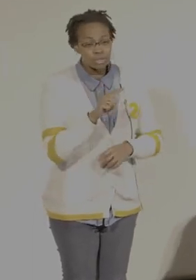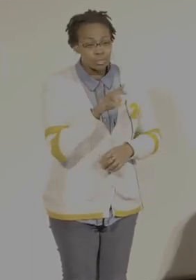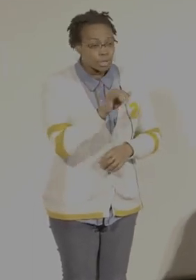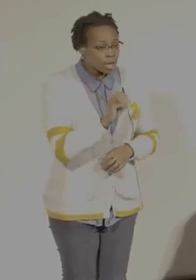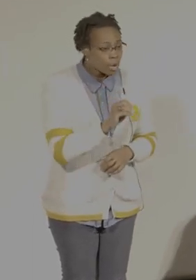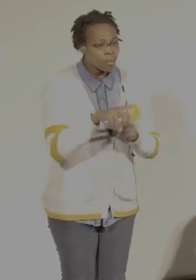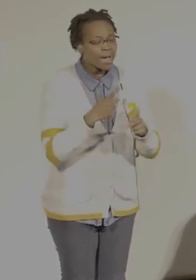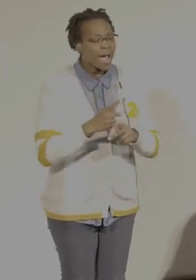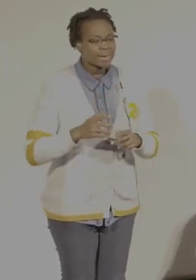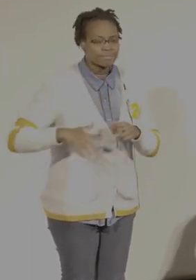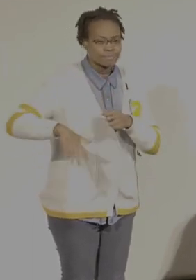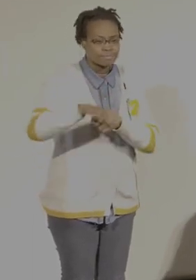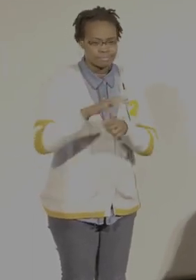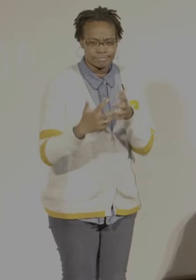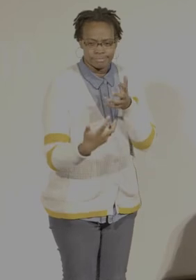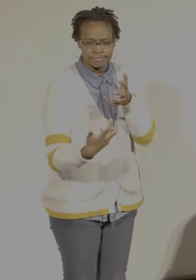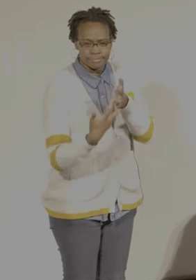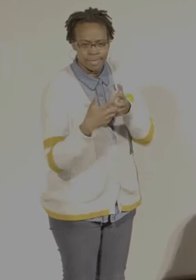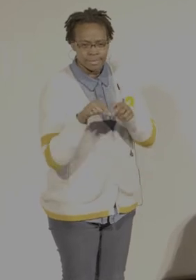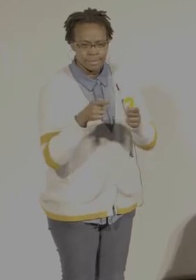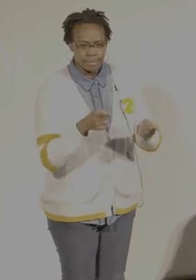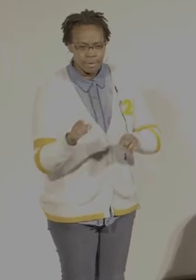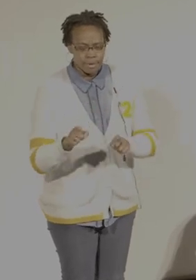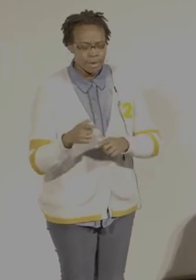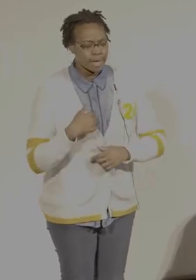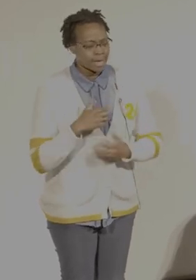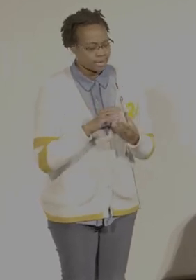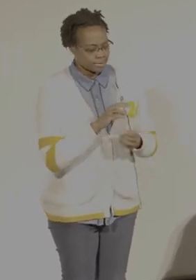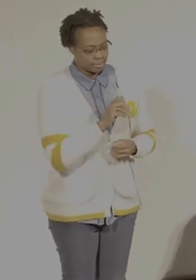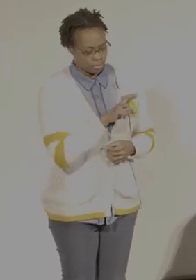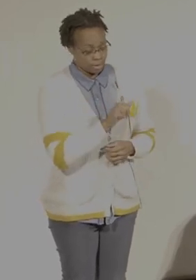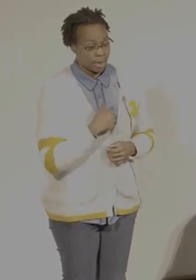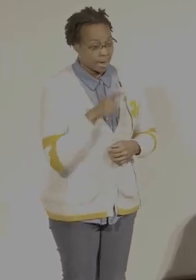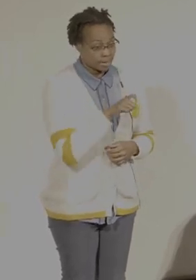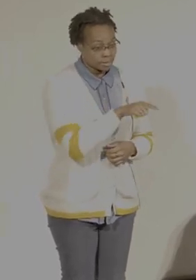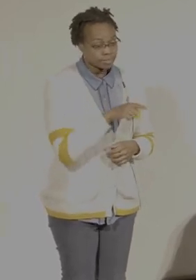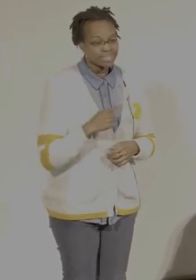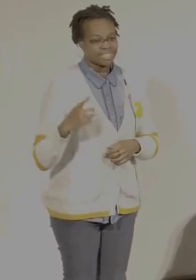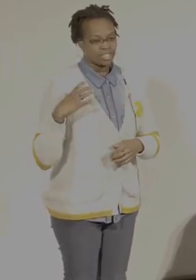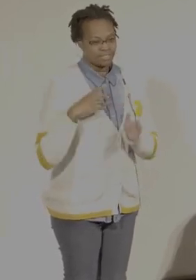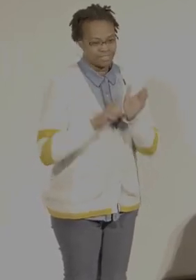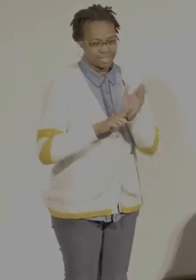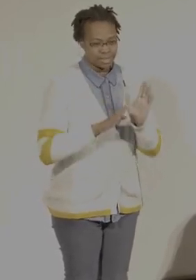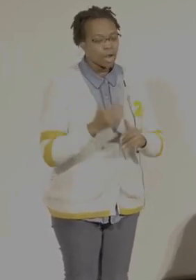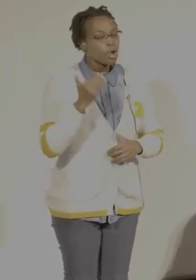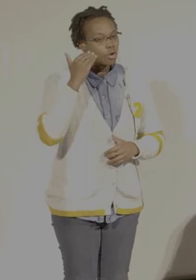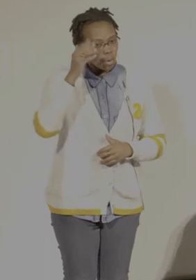Like what kind of space would we be fitting of this moment? And I said to Maria, I asked her, his chief investigator who's known the man for 12 years.